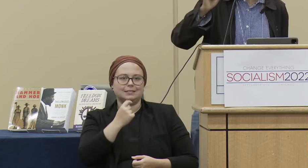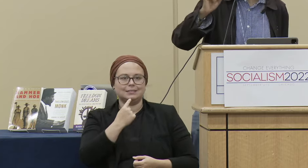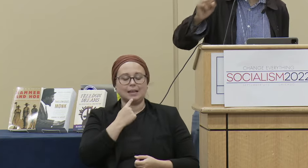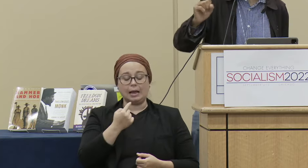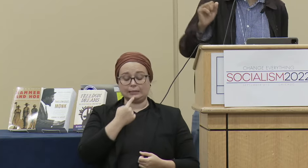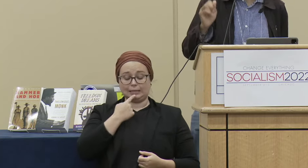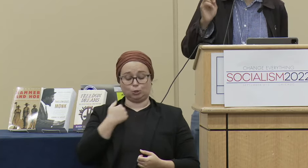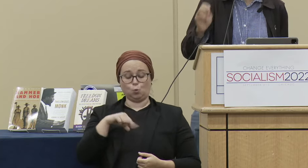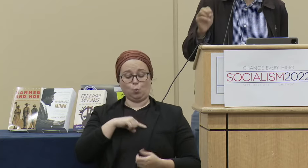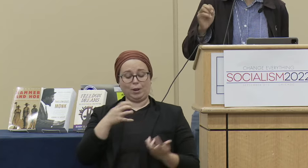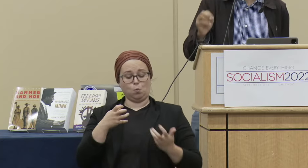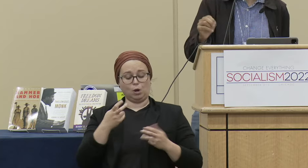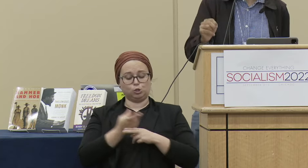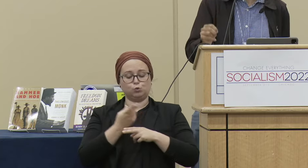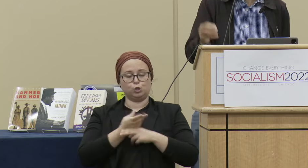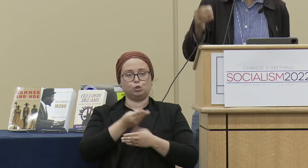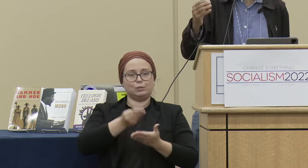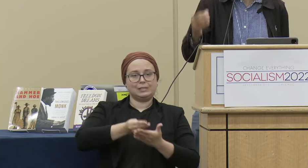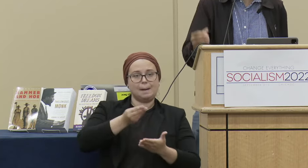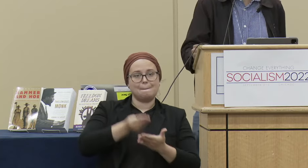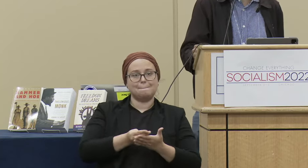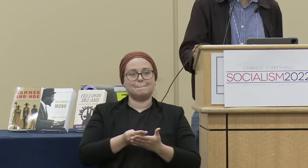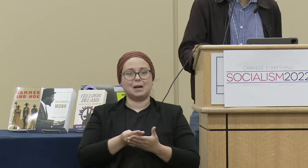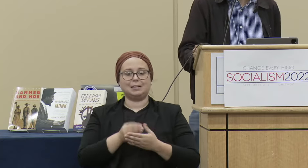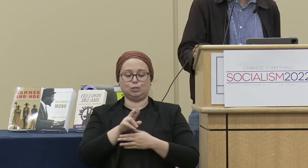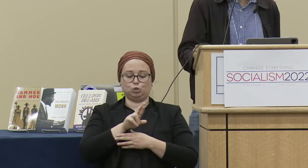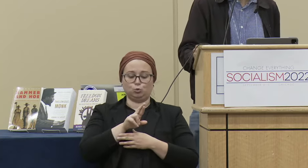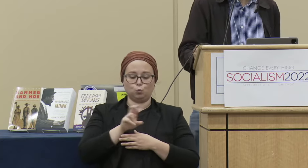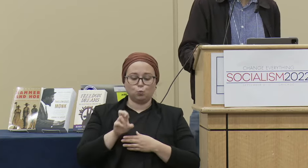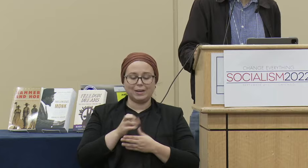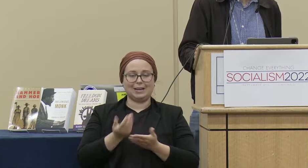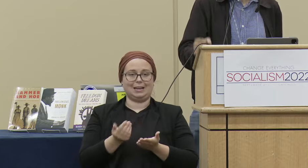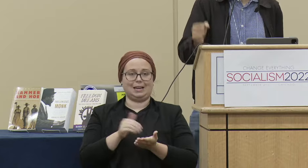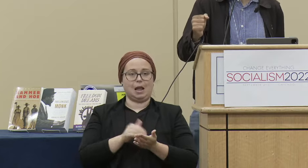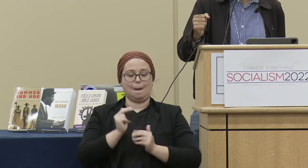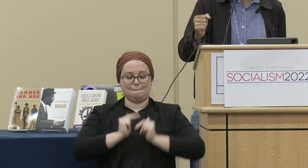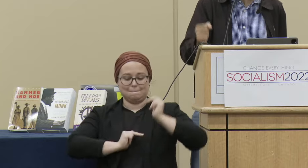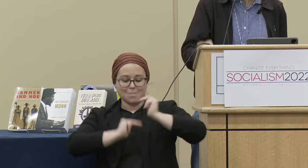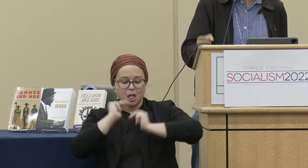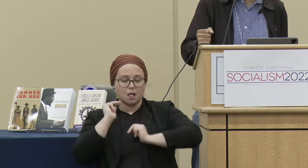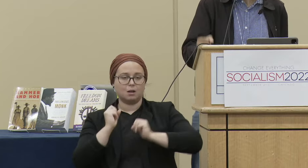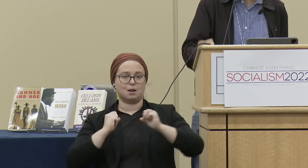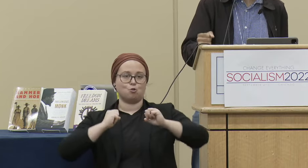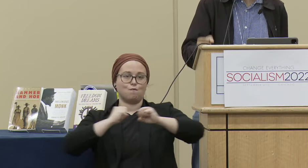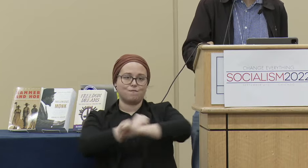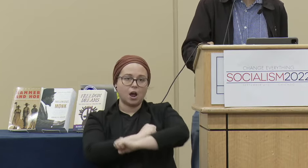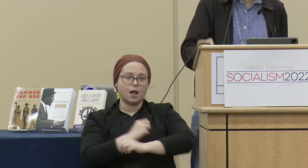say that. It says we want to use this money to rebuild and